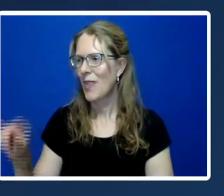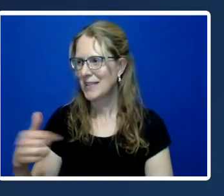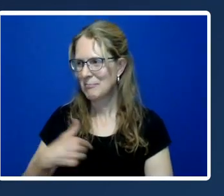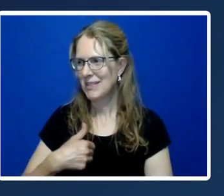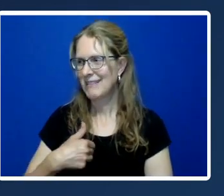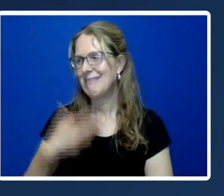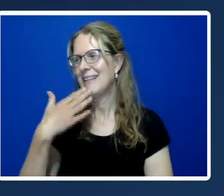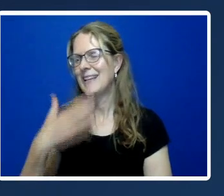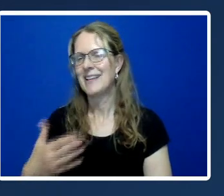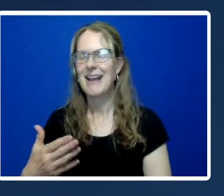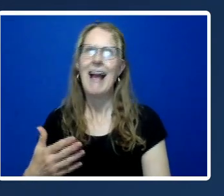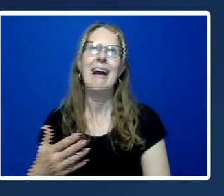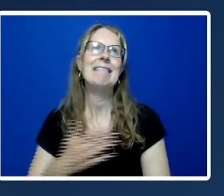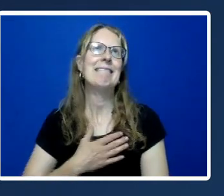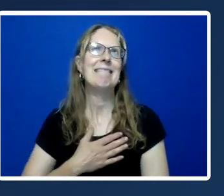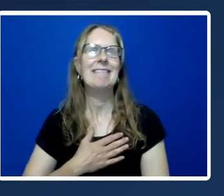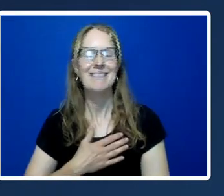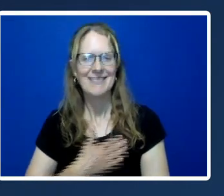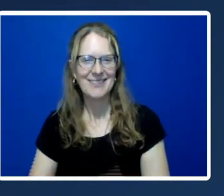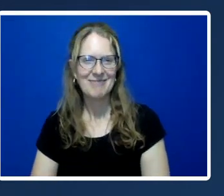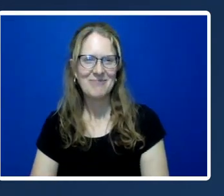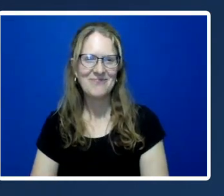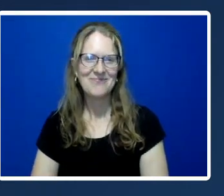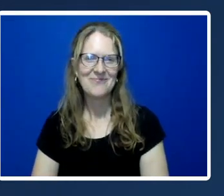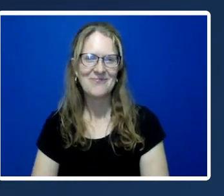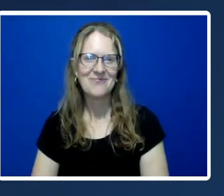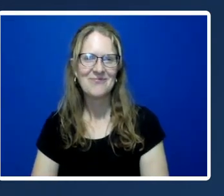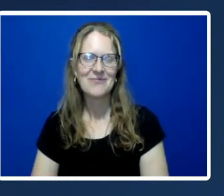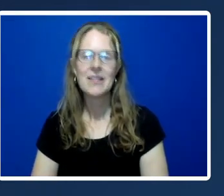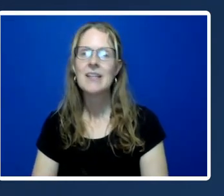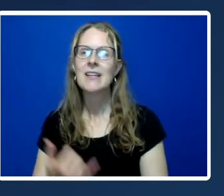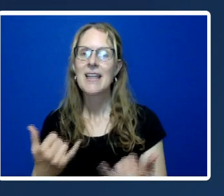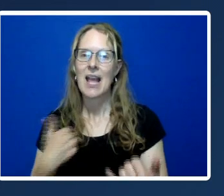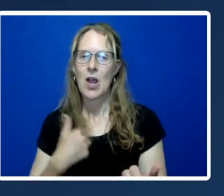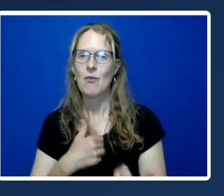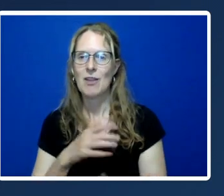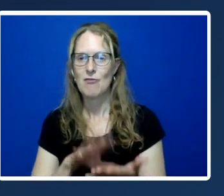So, now that you've learned about the Spark! Exhibition -- the exhibition presents dynamic